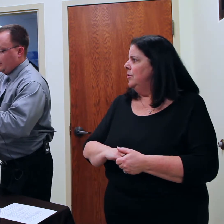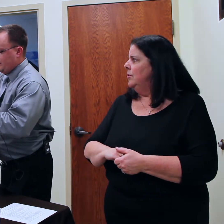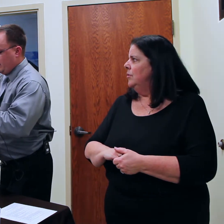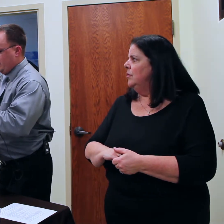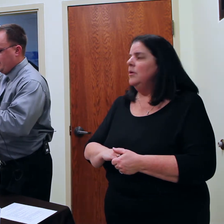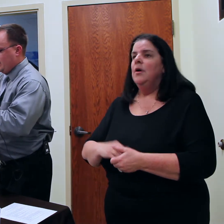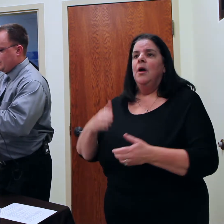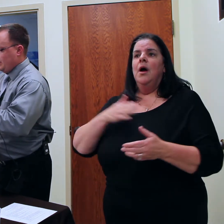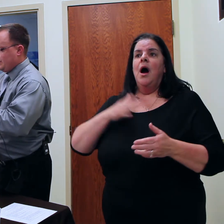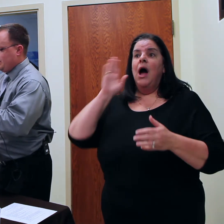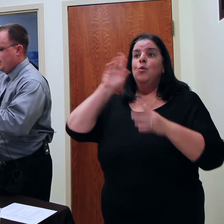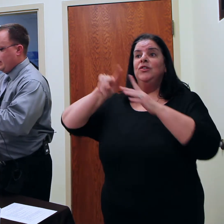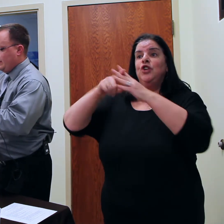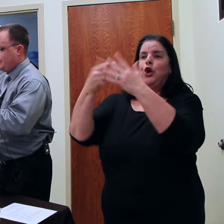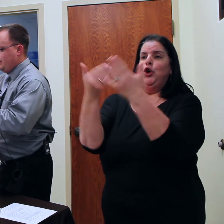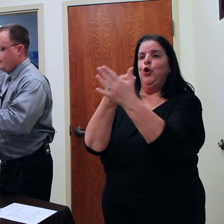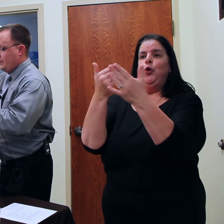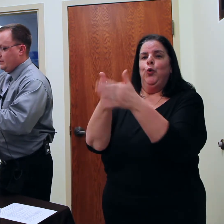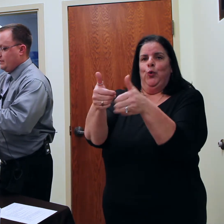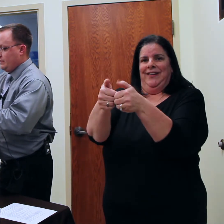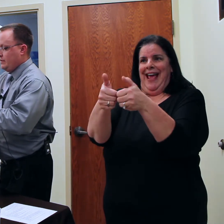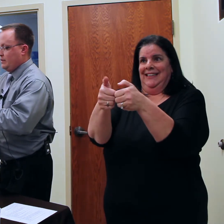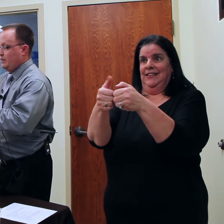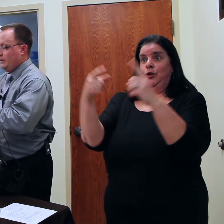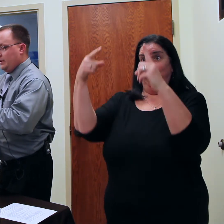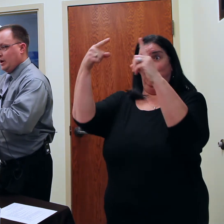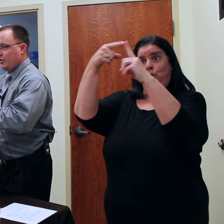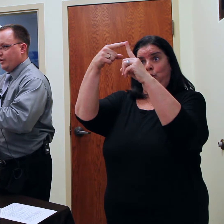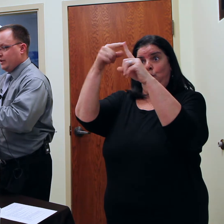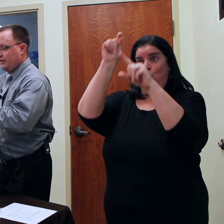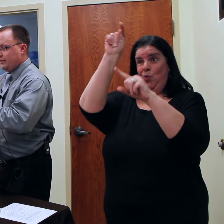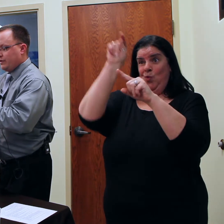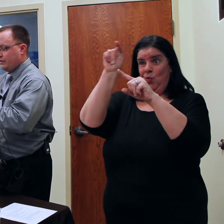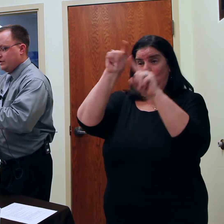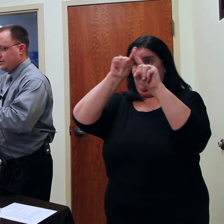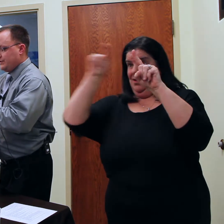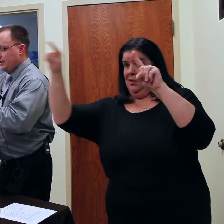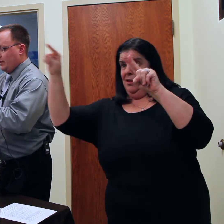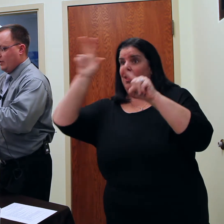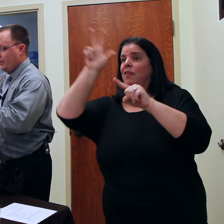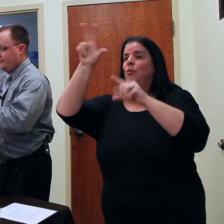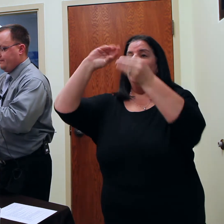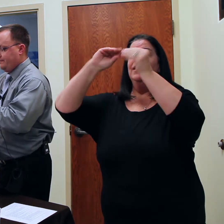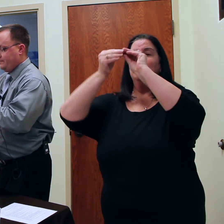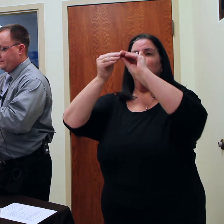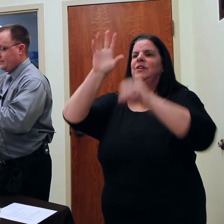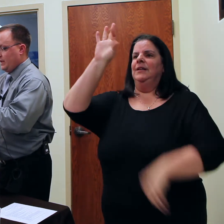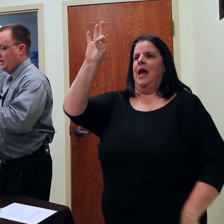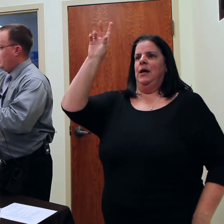I will start a new text message, and in the To field I'm going to enter the three digits, 911.